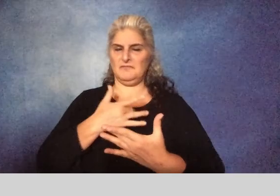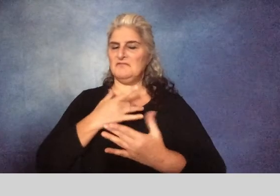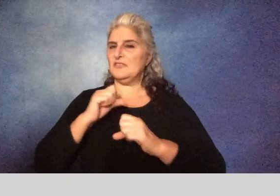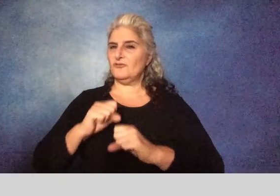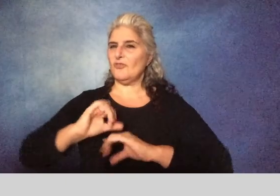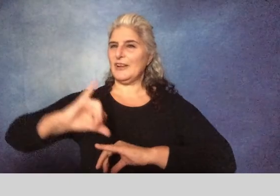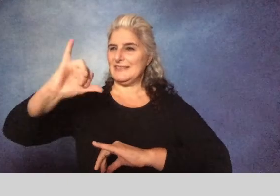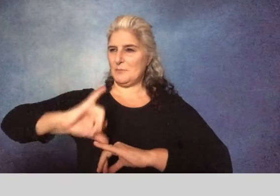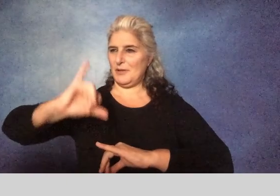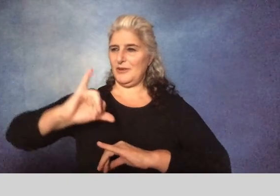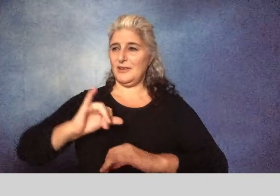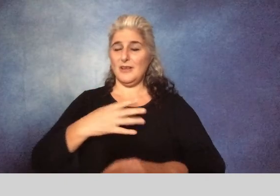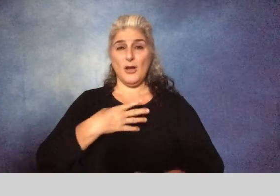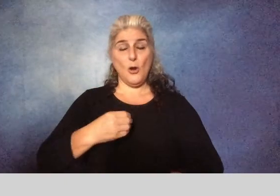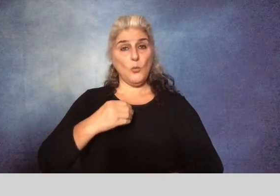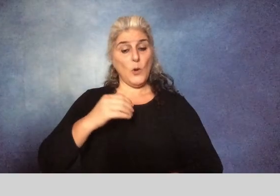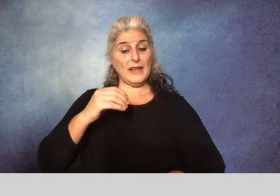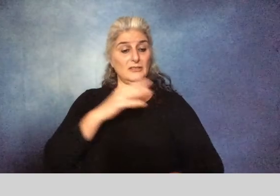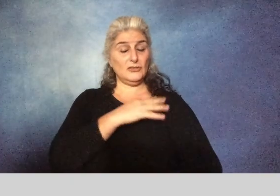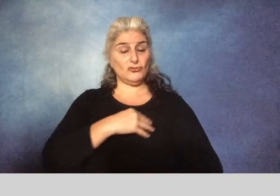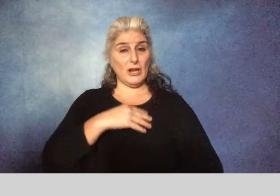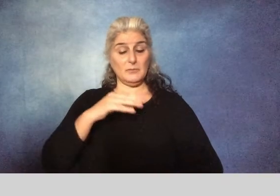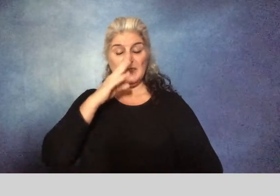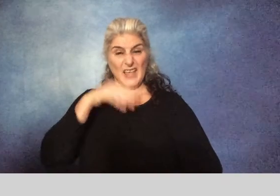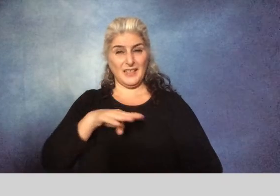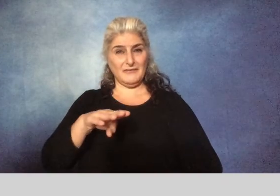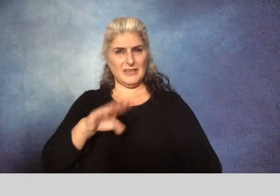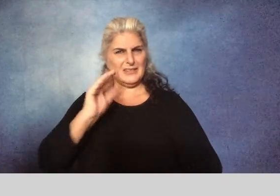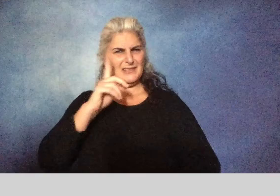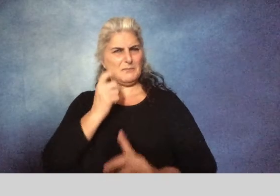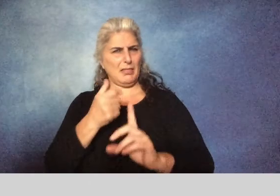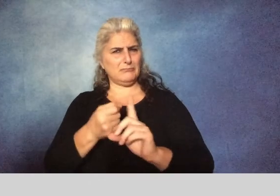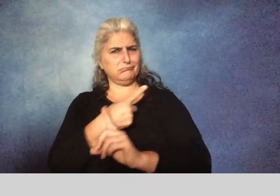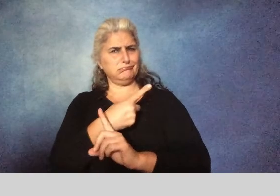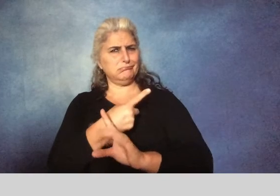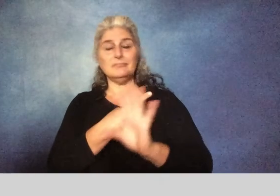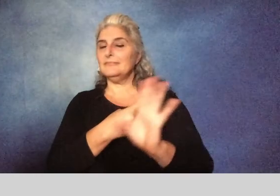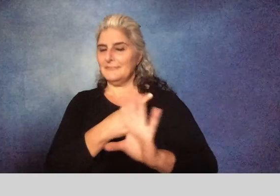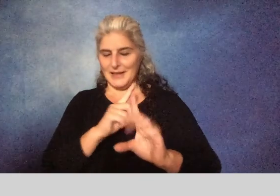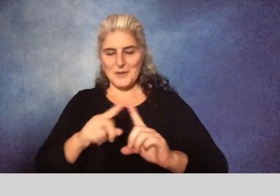The White Stripes' "Elephant" seems like a bit of a curve ball but I think there is similarity